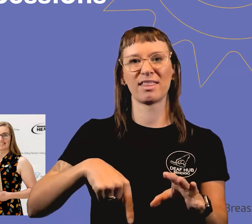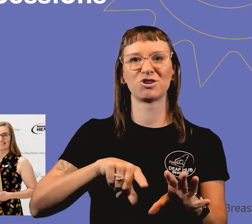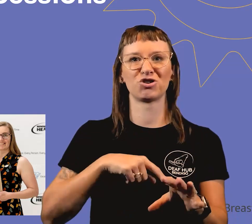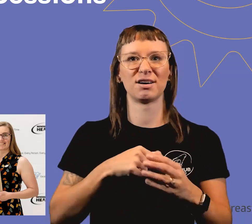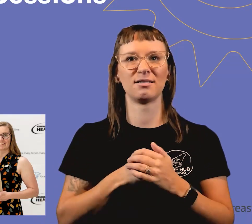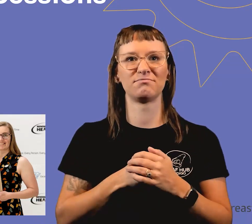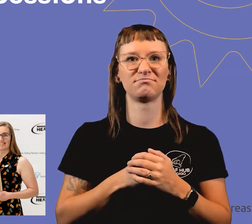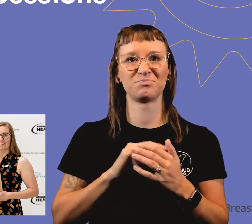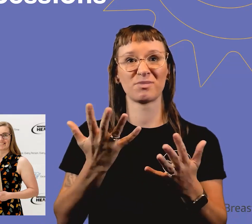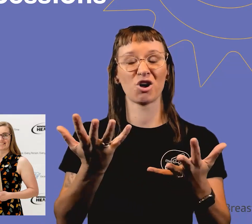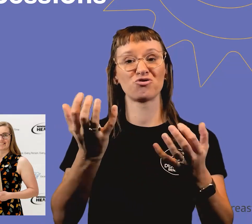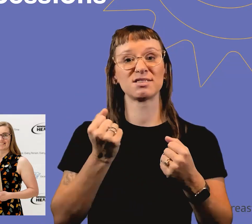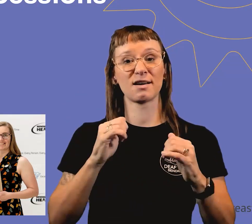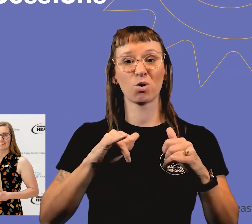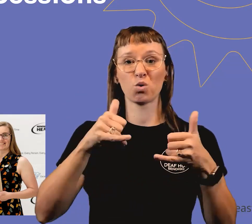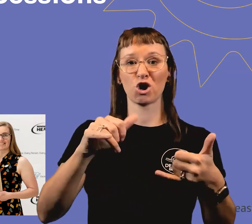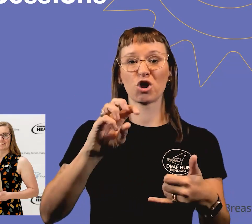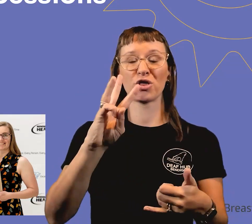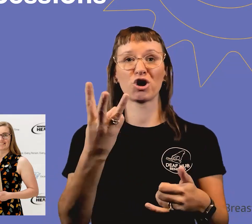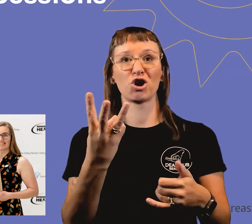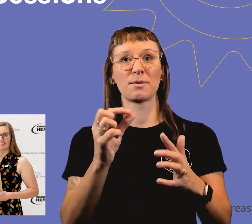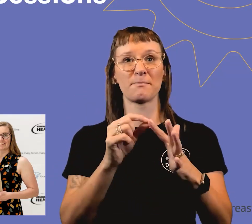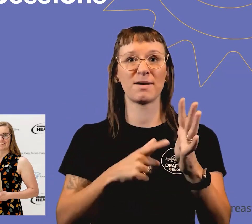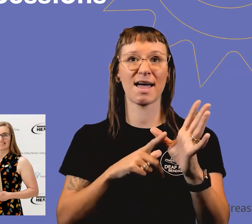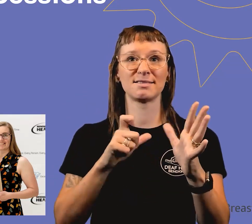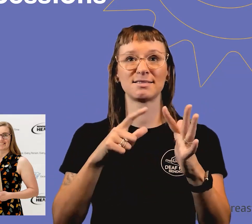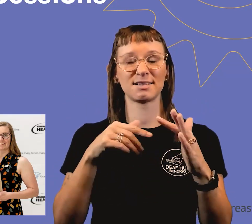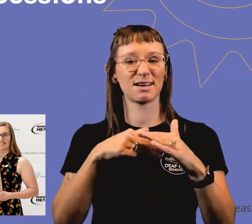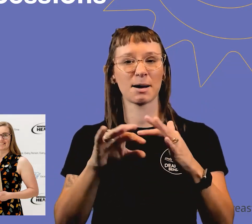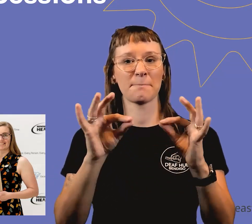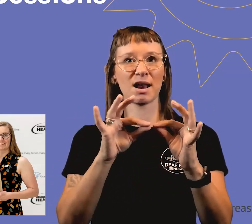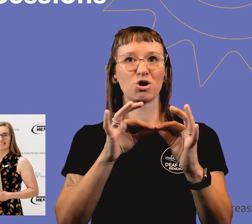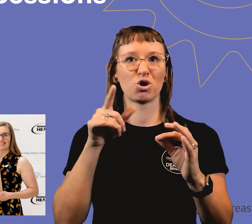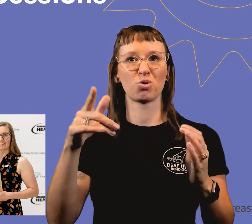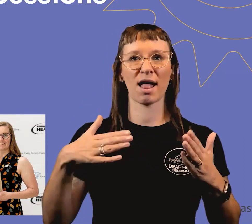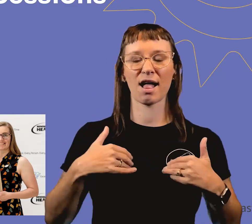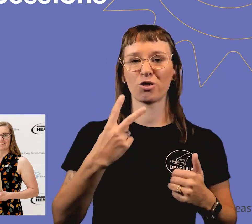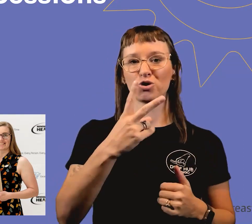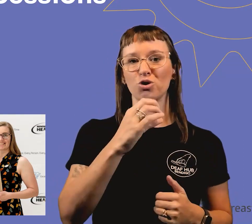place in the Bendigo Health 2022 quality awards for "A Rainbow Inclusive Clinic".